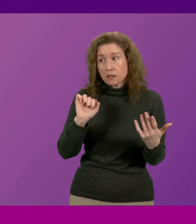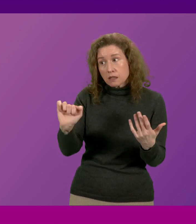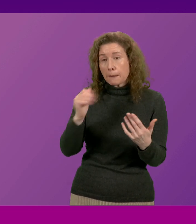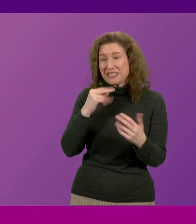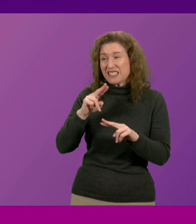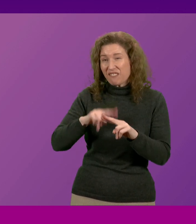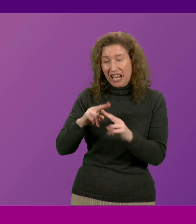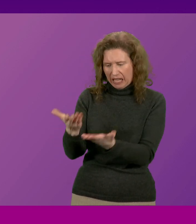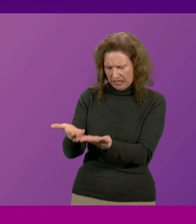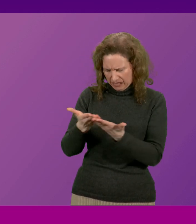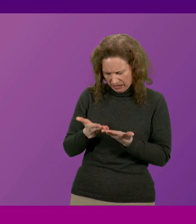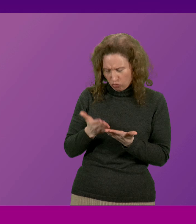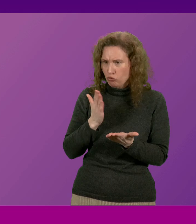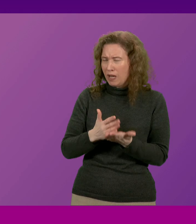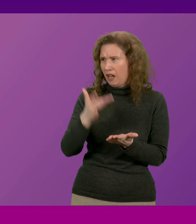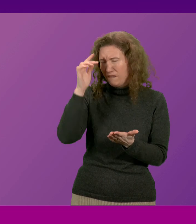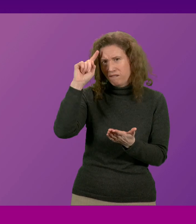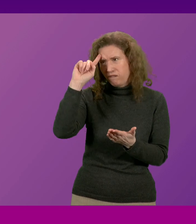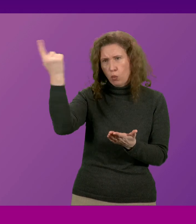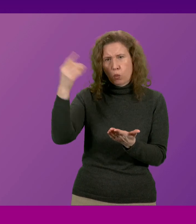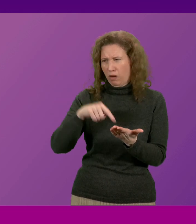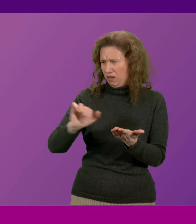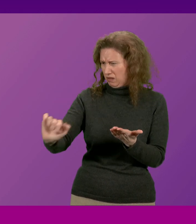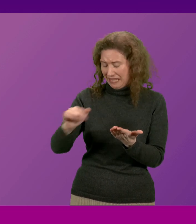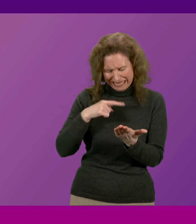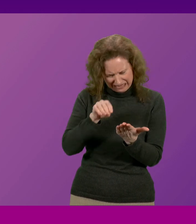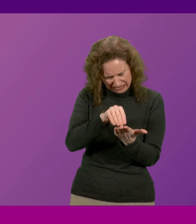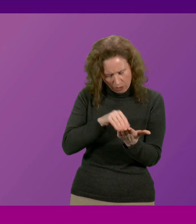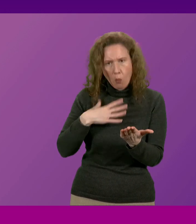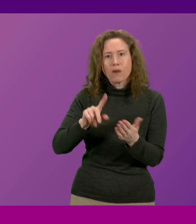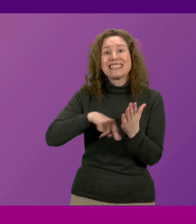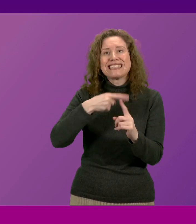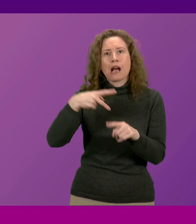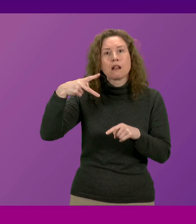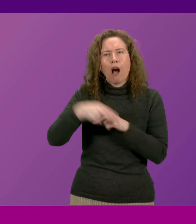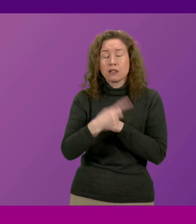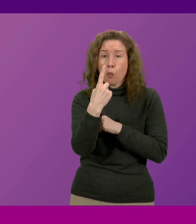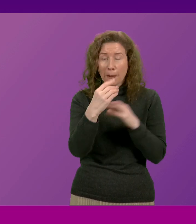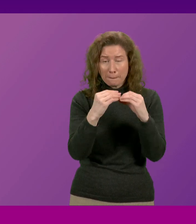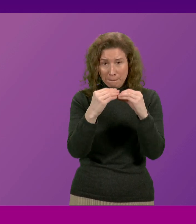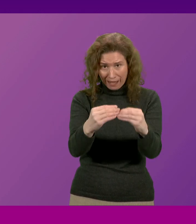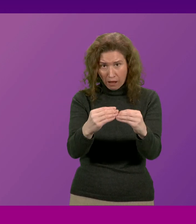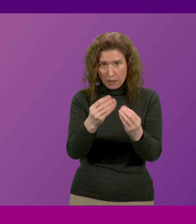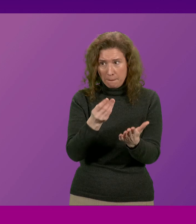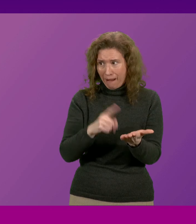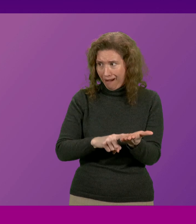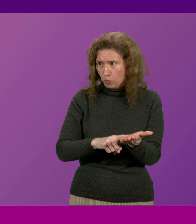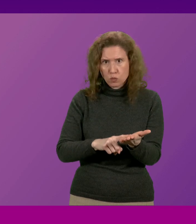has put in front of us. He has argued for a tax cut of £1 billion in public expenditure,